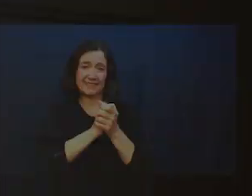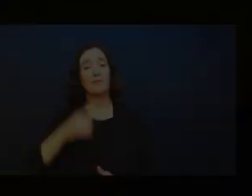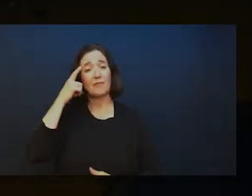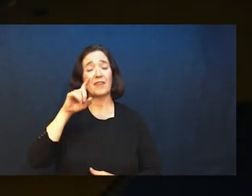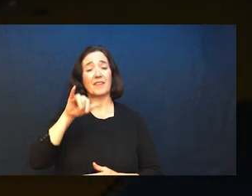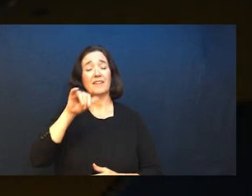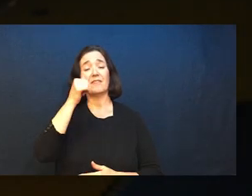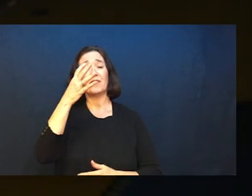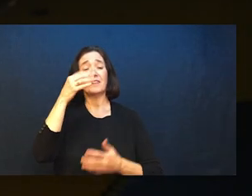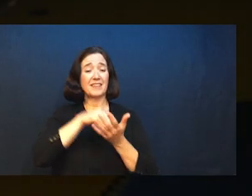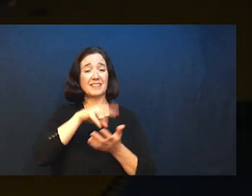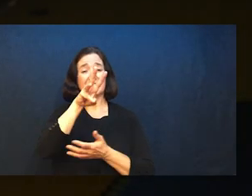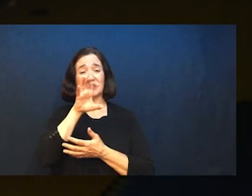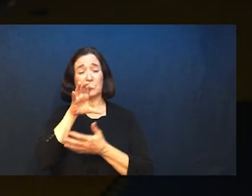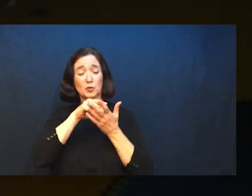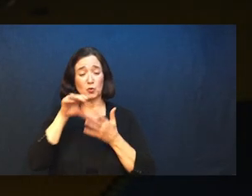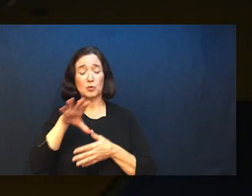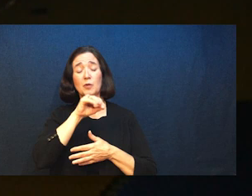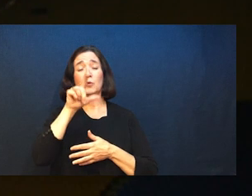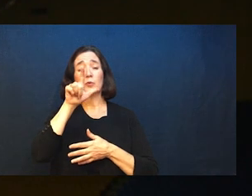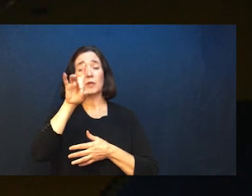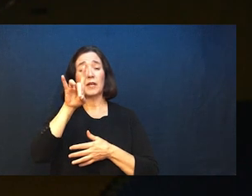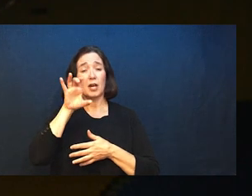On behalf of the 14,600 students and 2,800 faculty